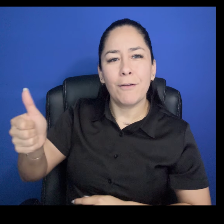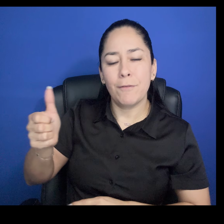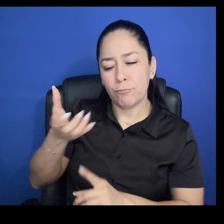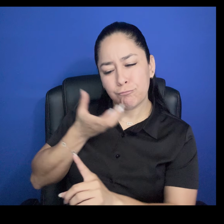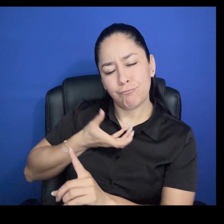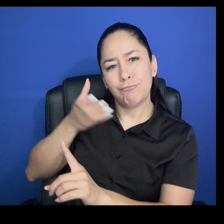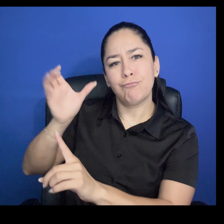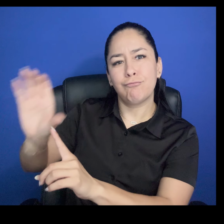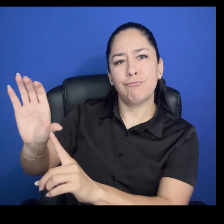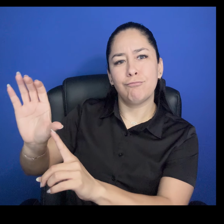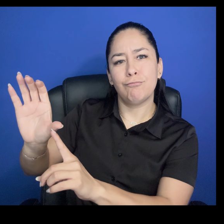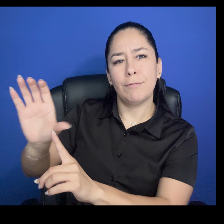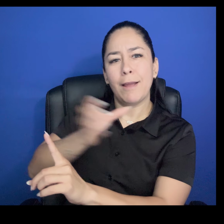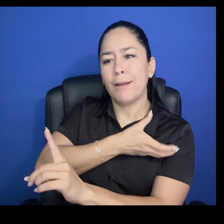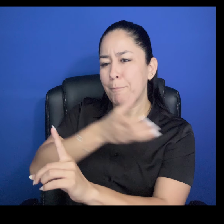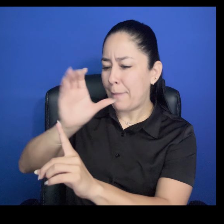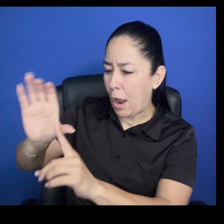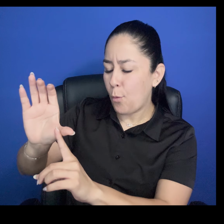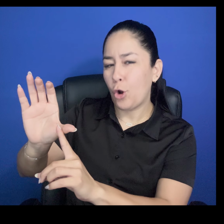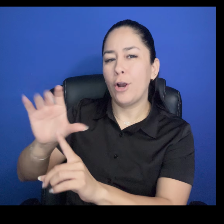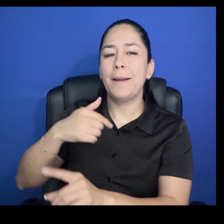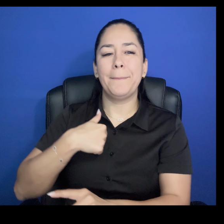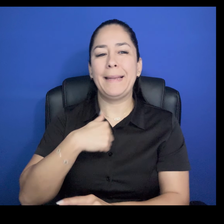rather than speaking for them.